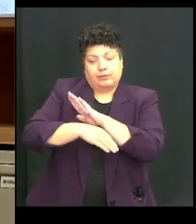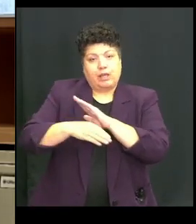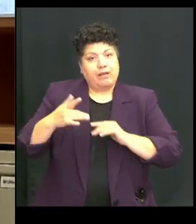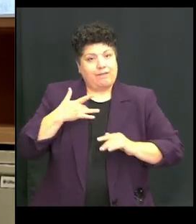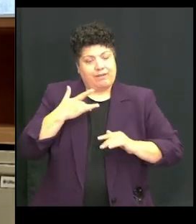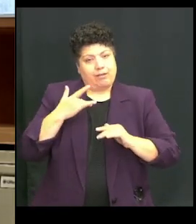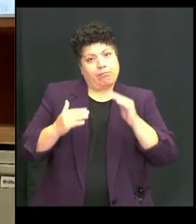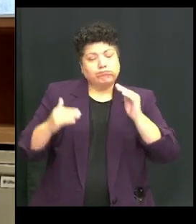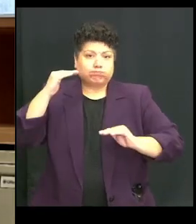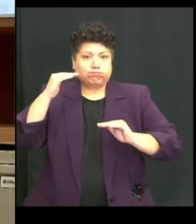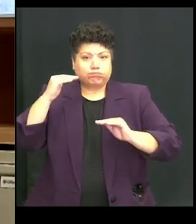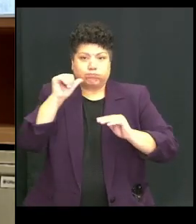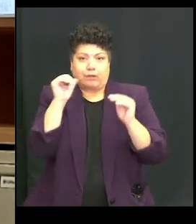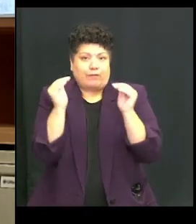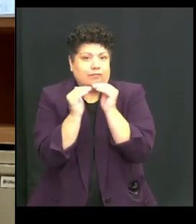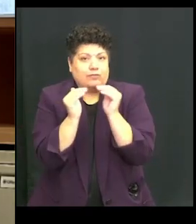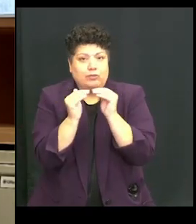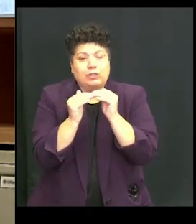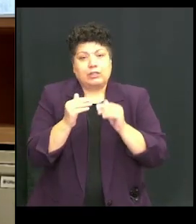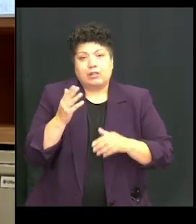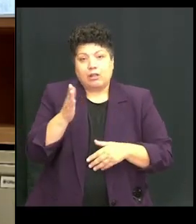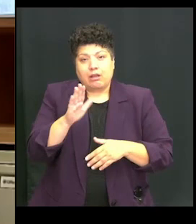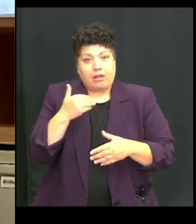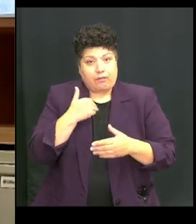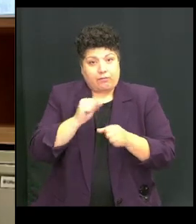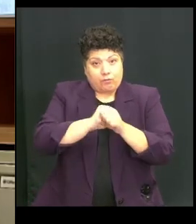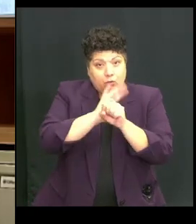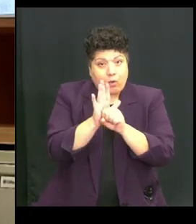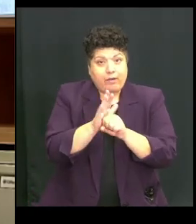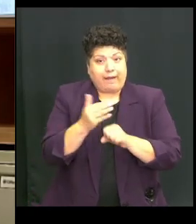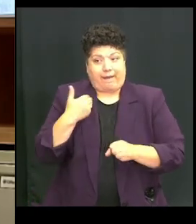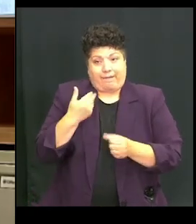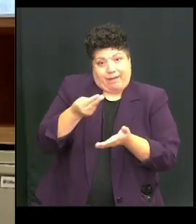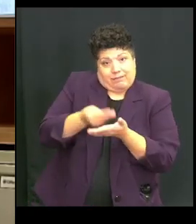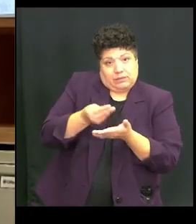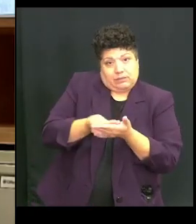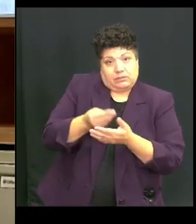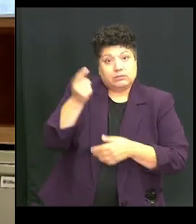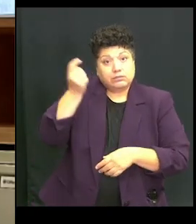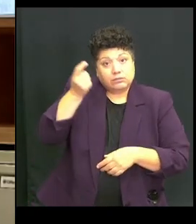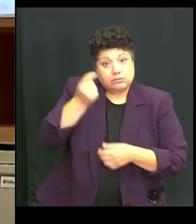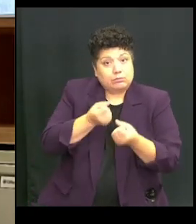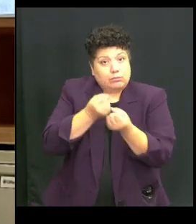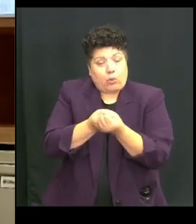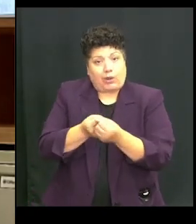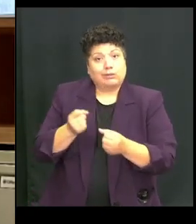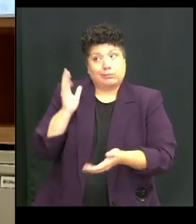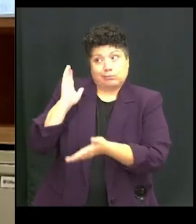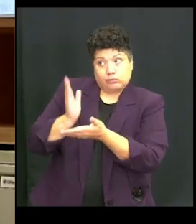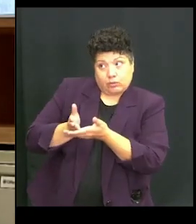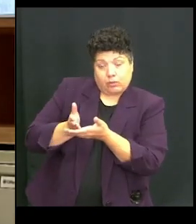after the fiscal supports ended for the Covid-19 pandemic and things started return to normal,